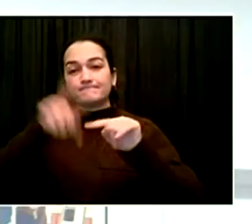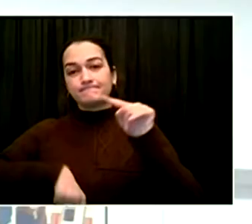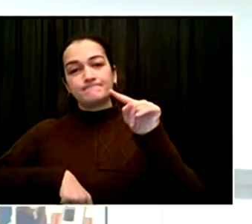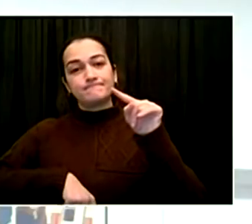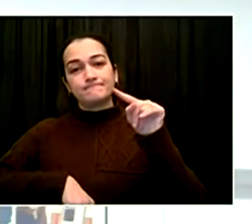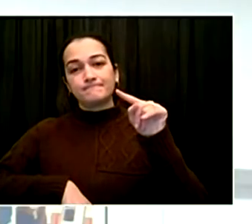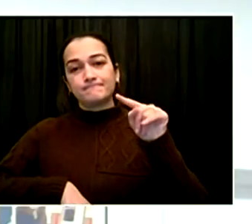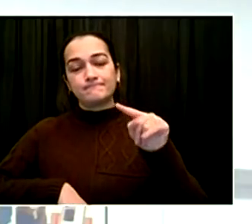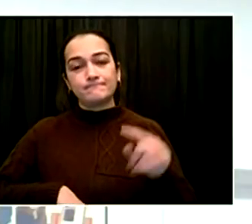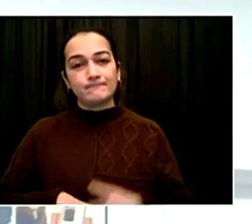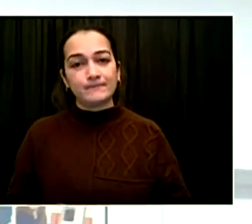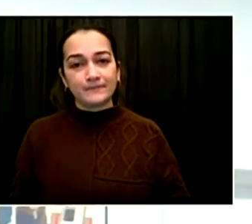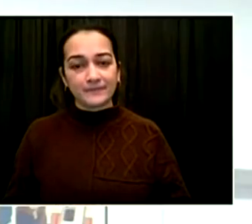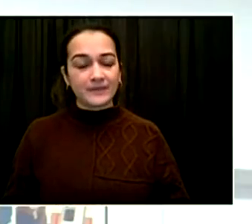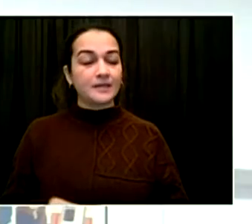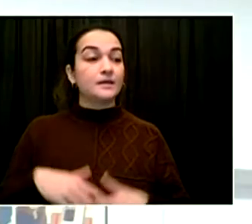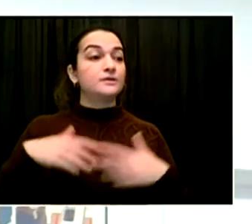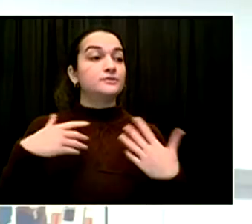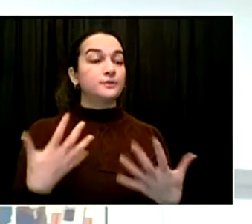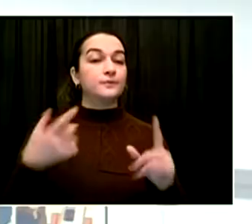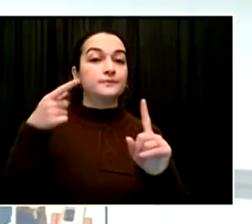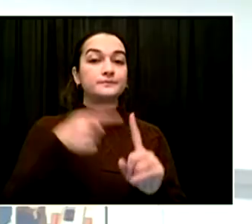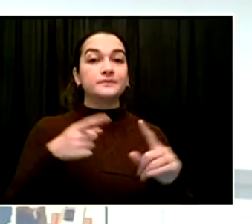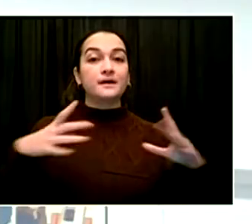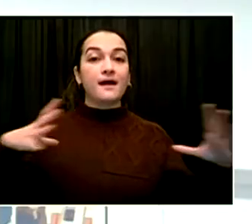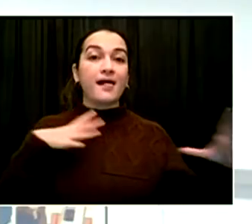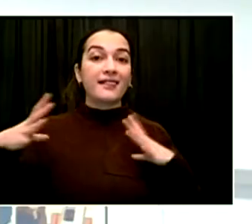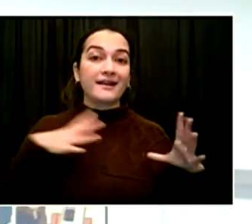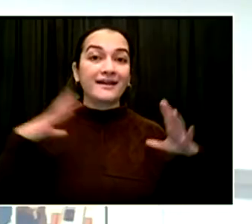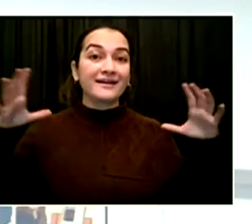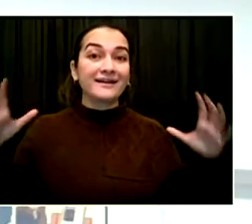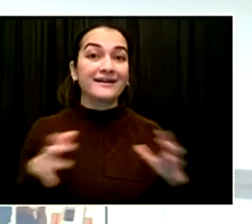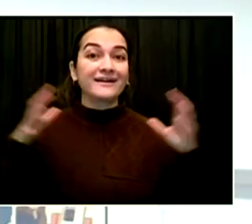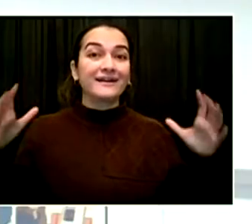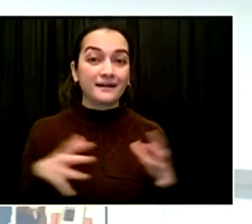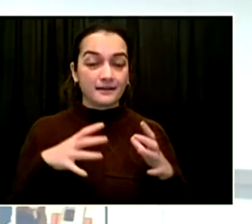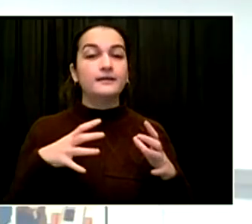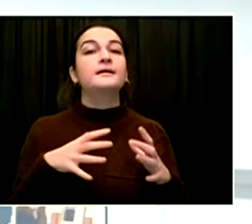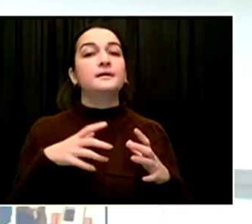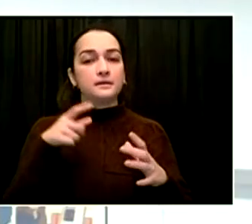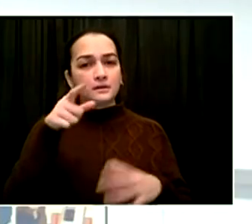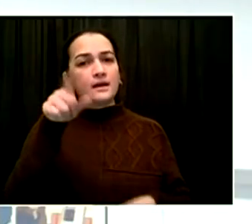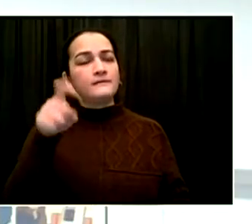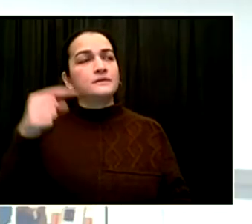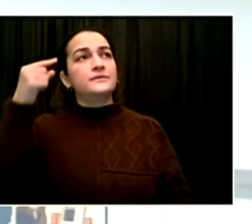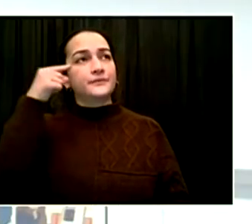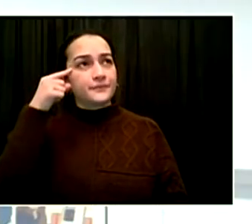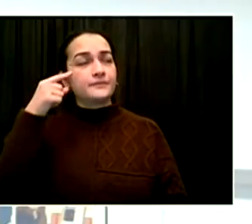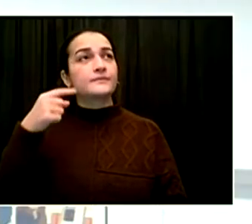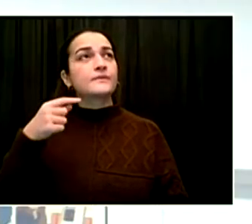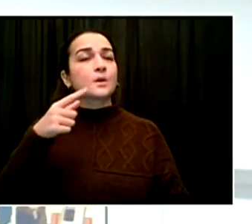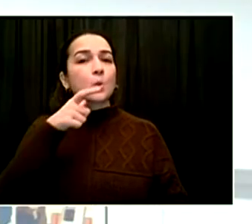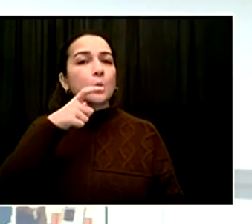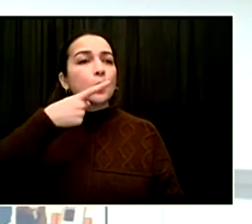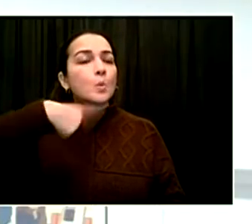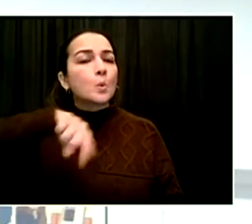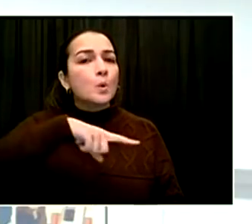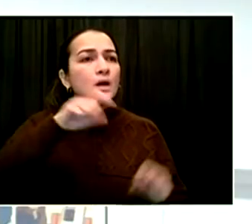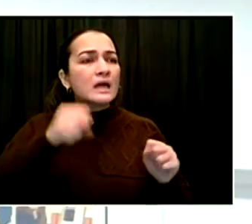SAID IT ALREADY IS PLAN AROUND THE MOST VULNERABLE MEMBER OF YOUR FAMILY AND IN TERMS OF HOW